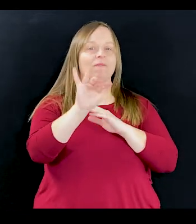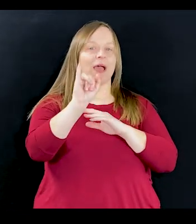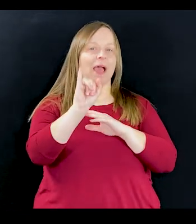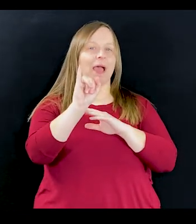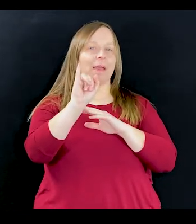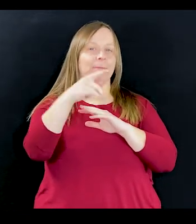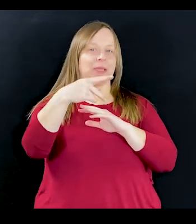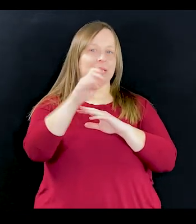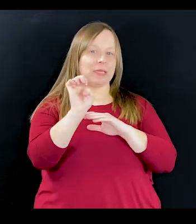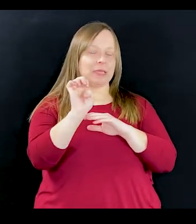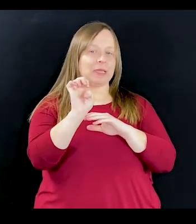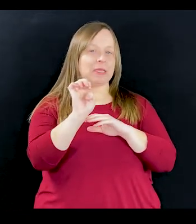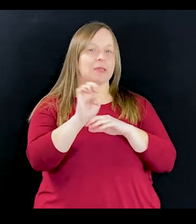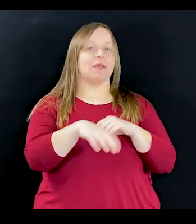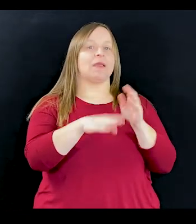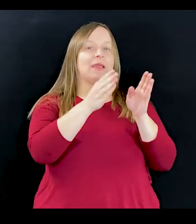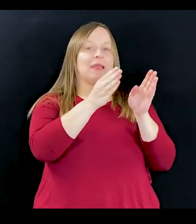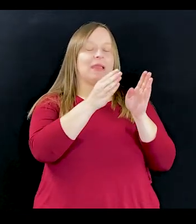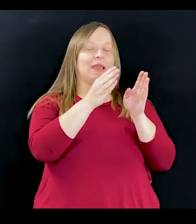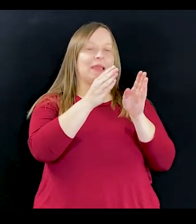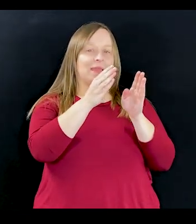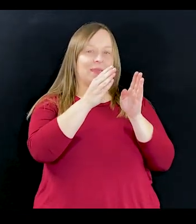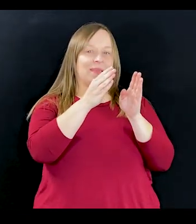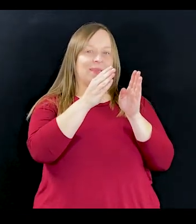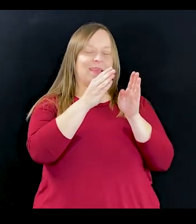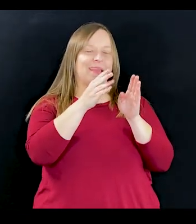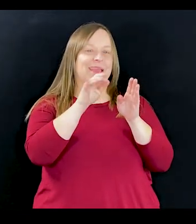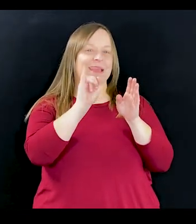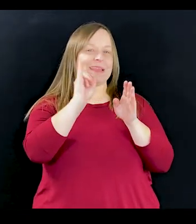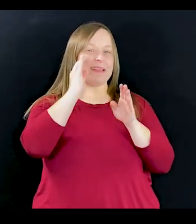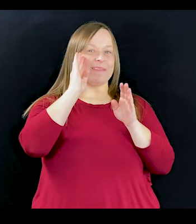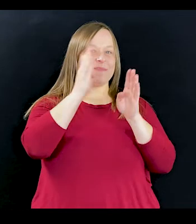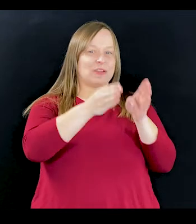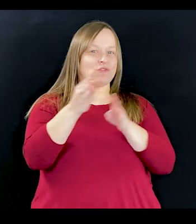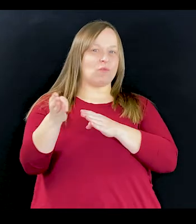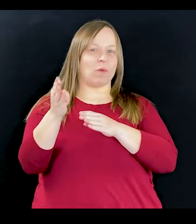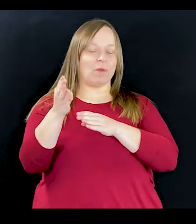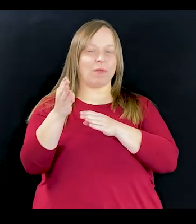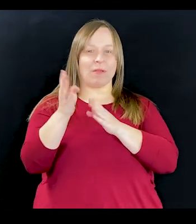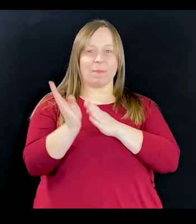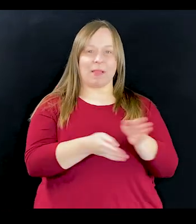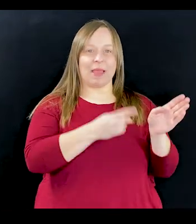IPE, it's also known as the Individualized Plan for Employment. And that IPE is a